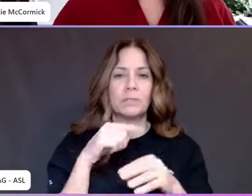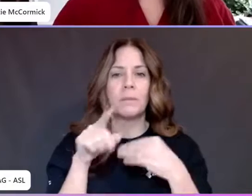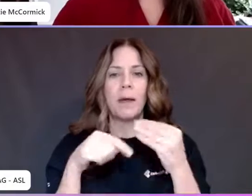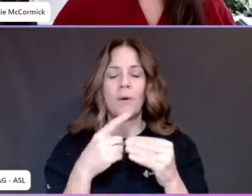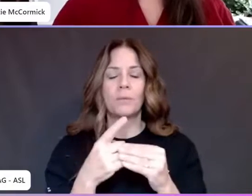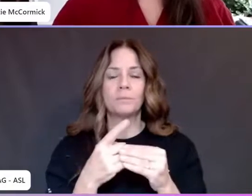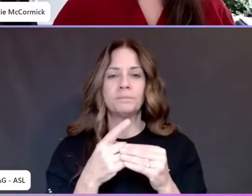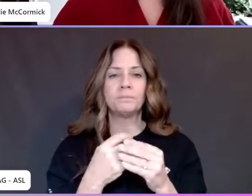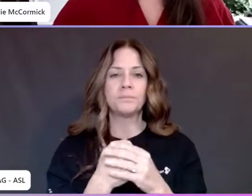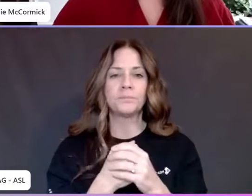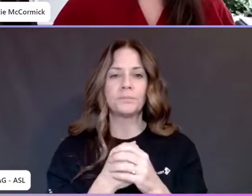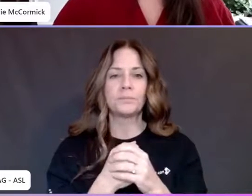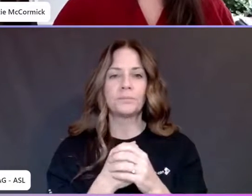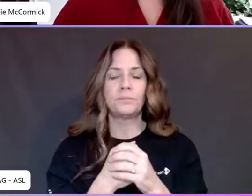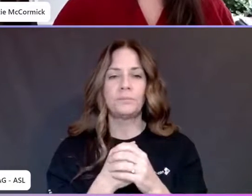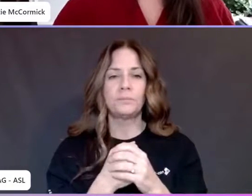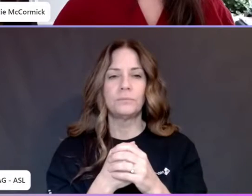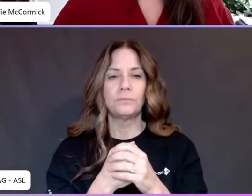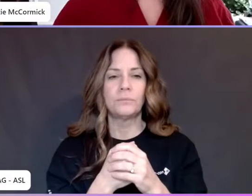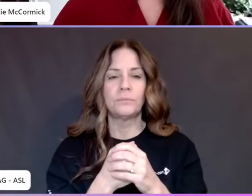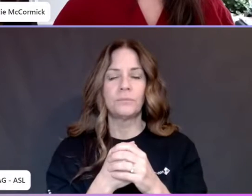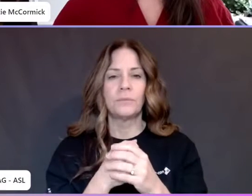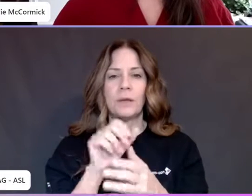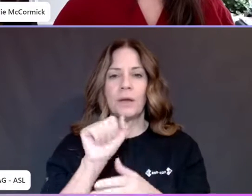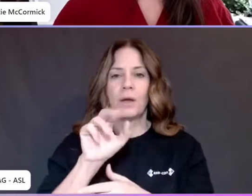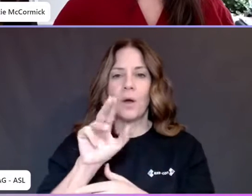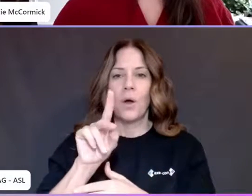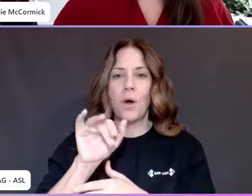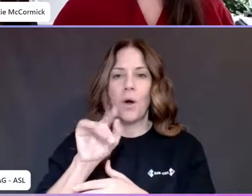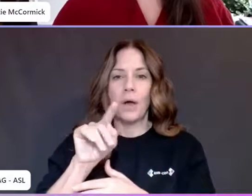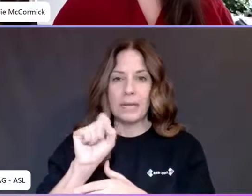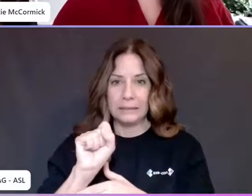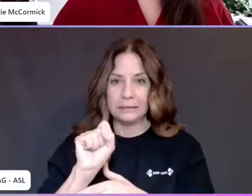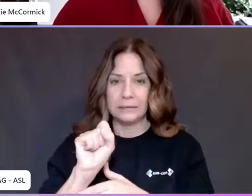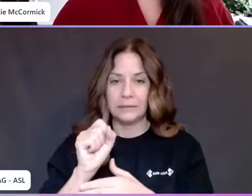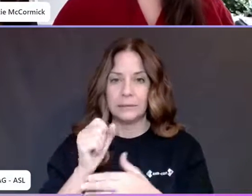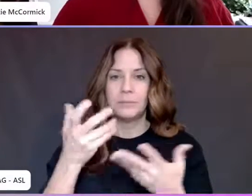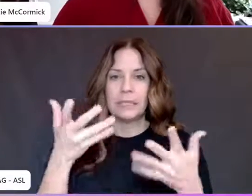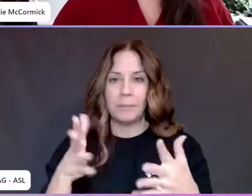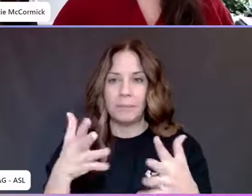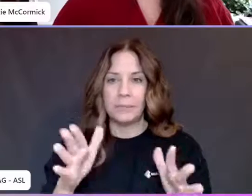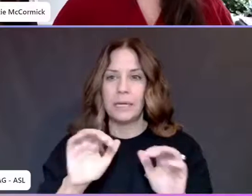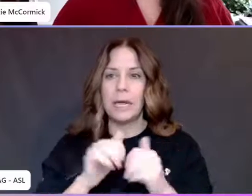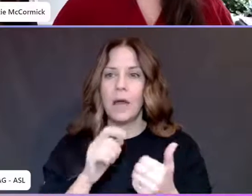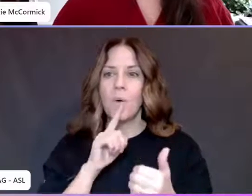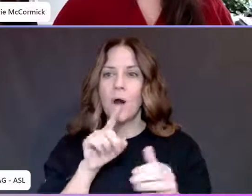we're coming around. [Heidi Kelly-Gibson] And then